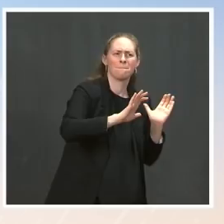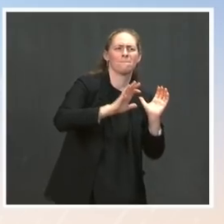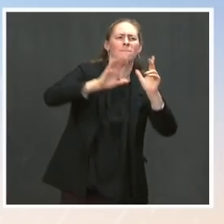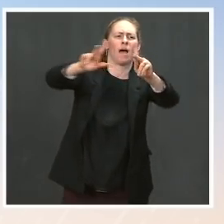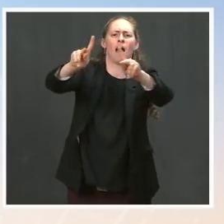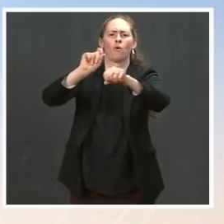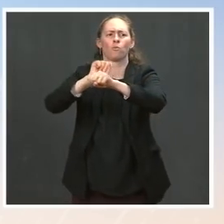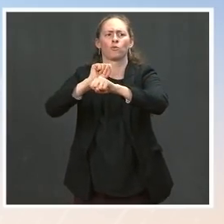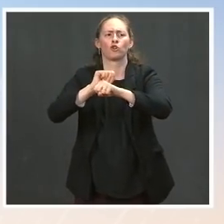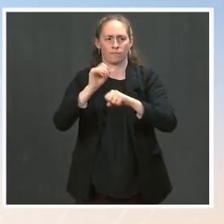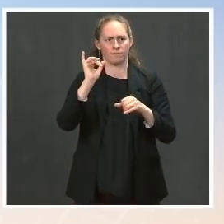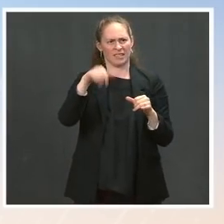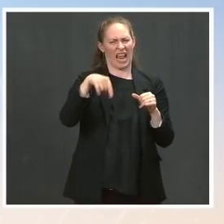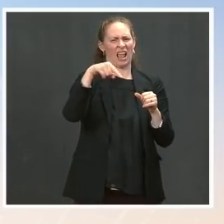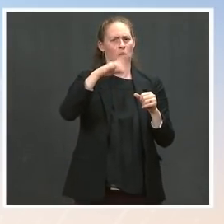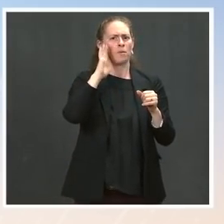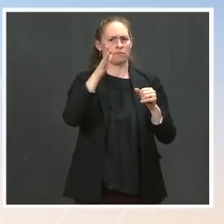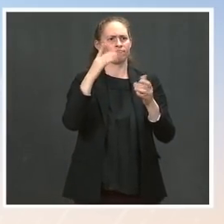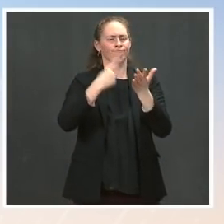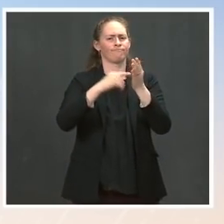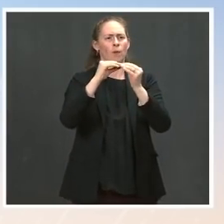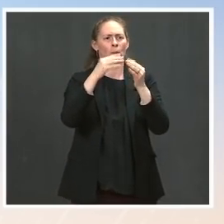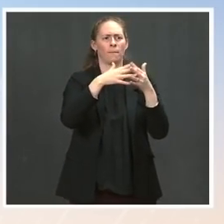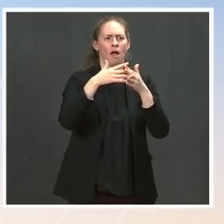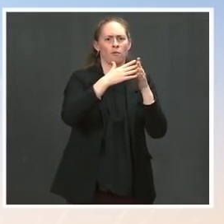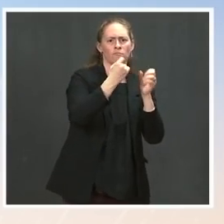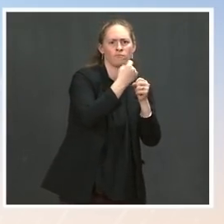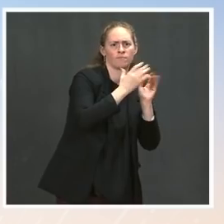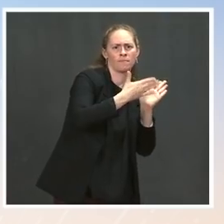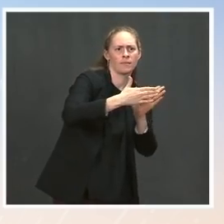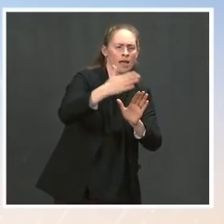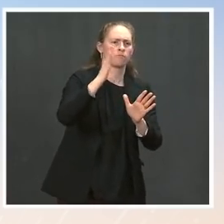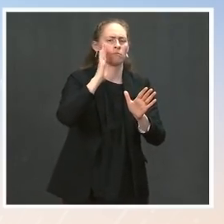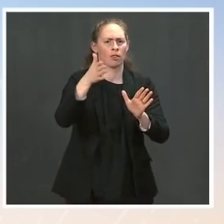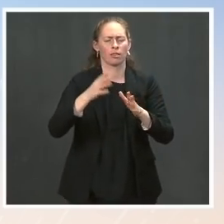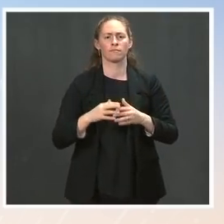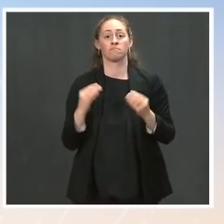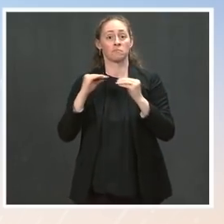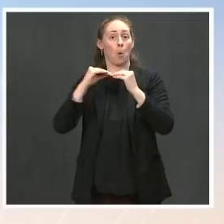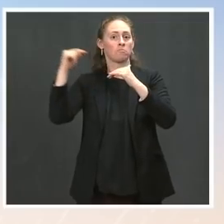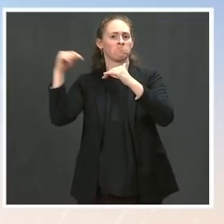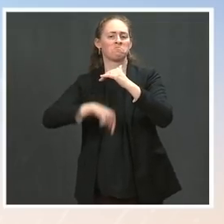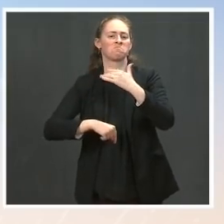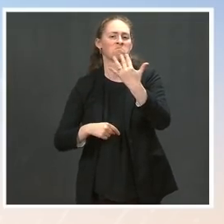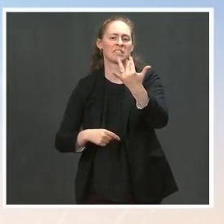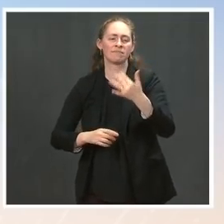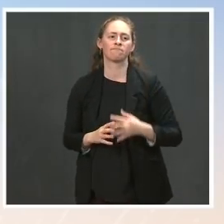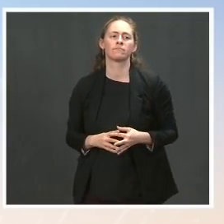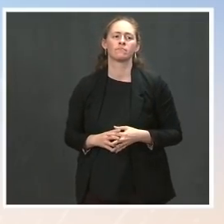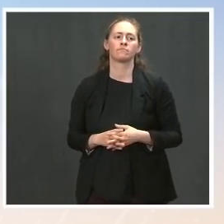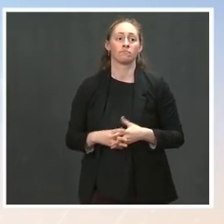but I don't have an exact date for you quite yet. The Press: And nothing on whether or not the administration is considering making it permanent or just extending it?